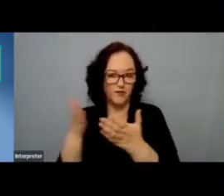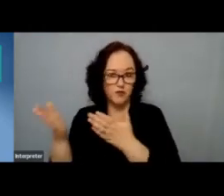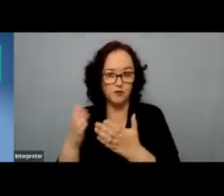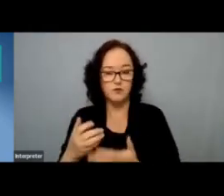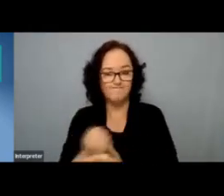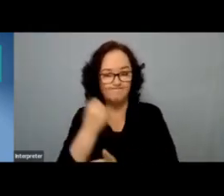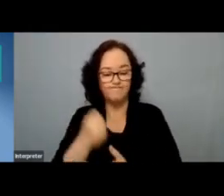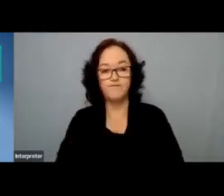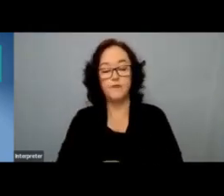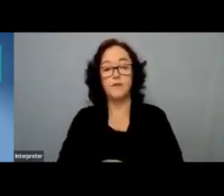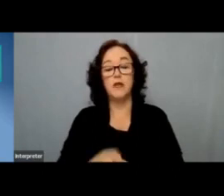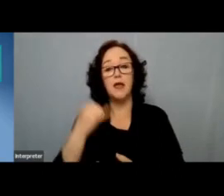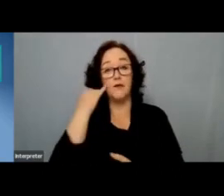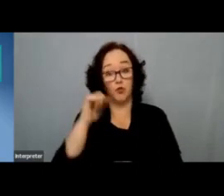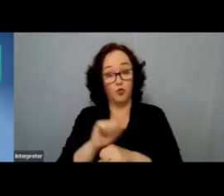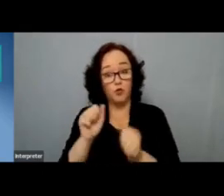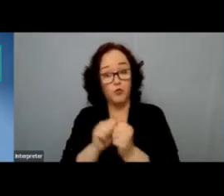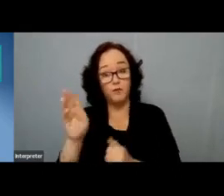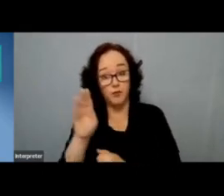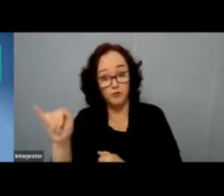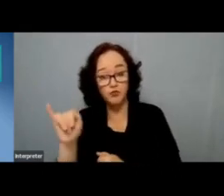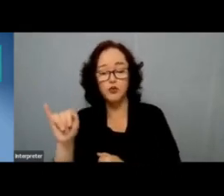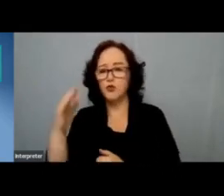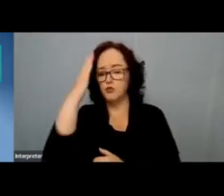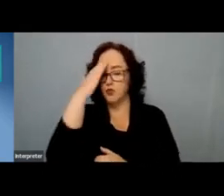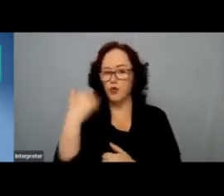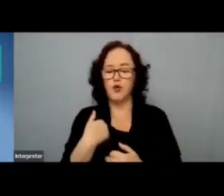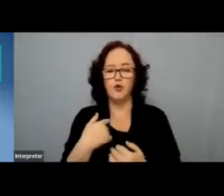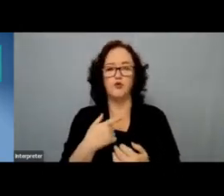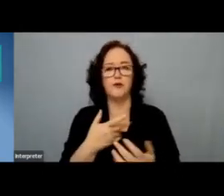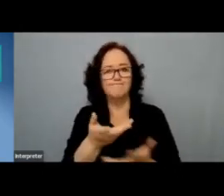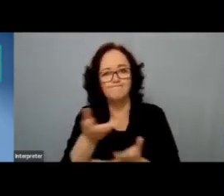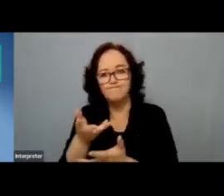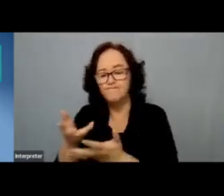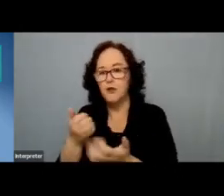in brain injury, you know that when you talk with lots of different types of group, they ot groups, they often don't